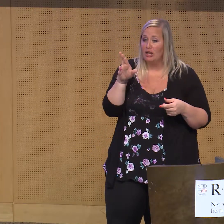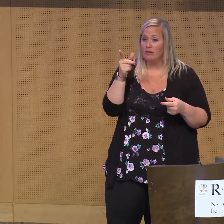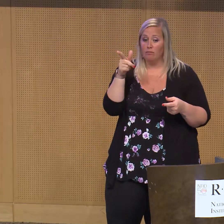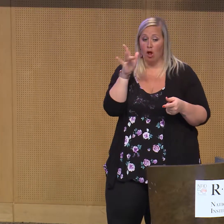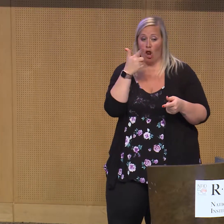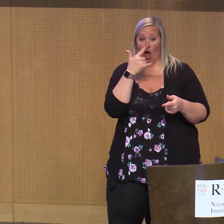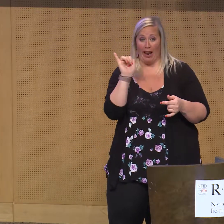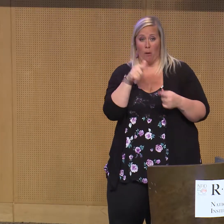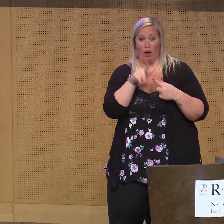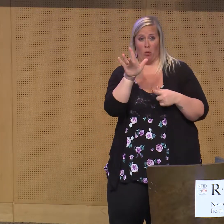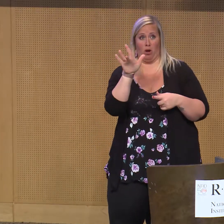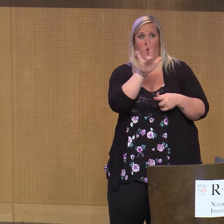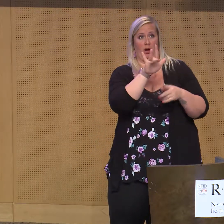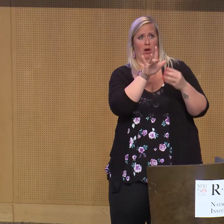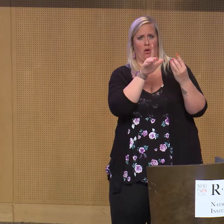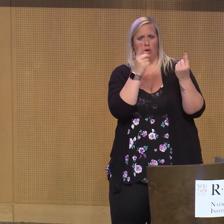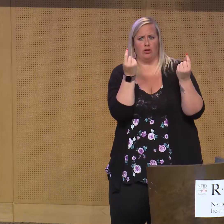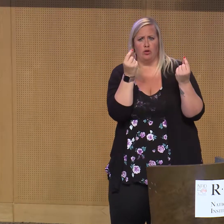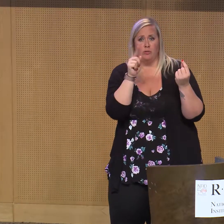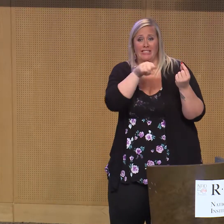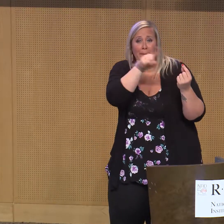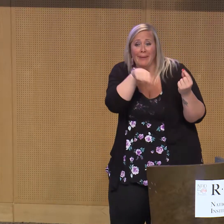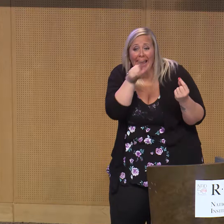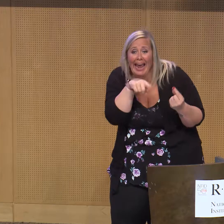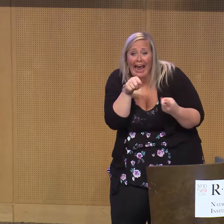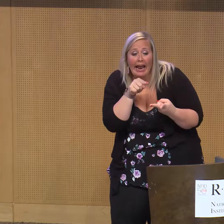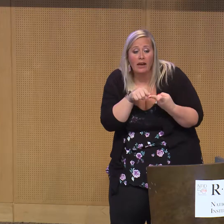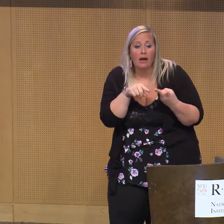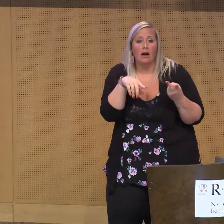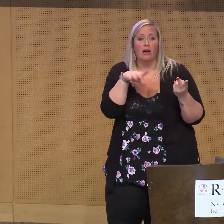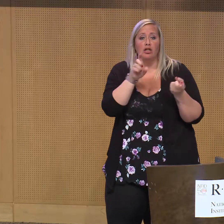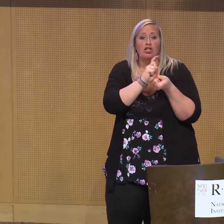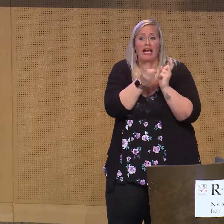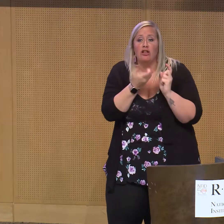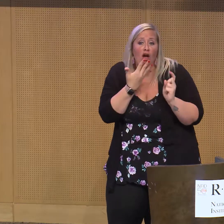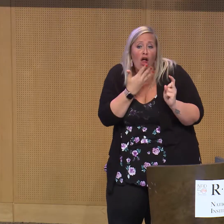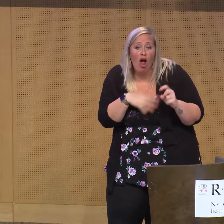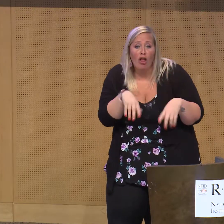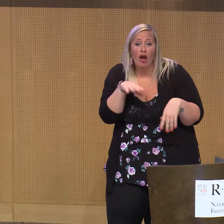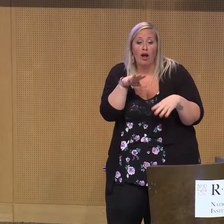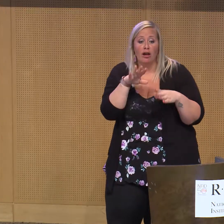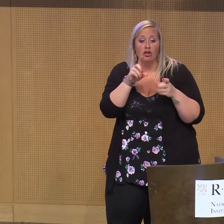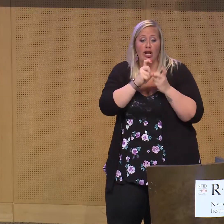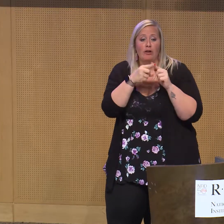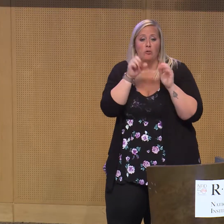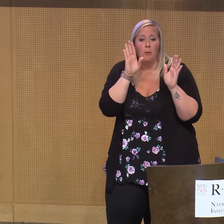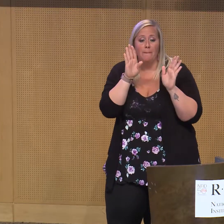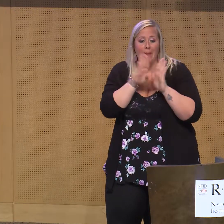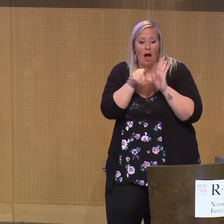And I need to decide what it looks like when a mouse hovers over the button. Is it going to spin? Will it change colors?